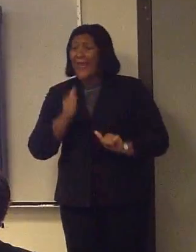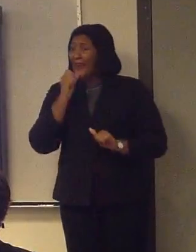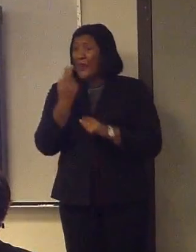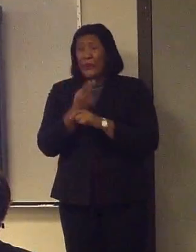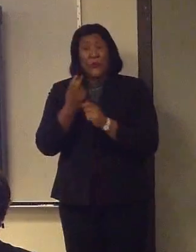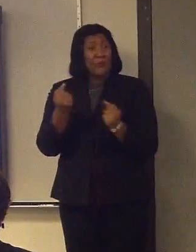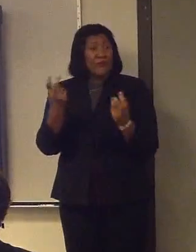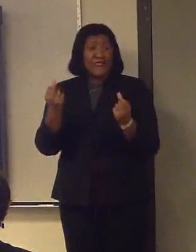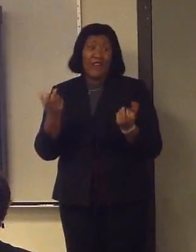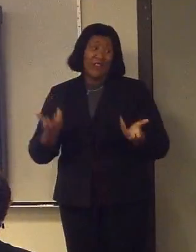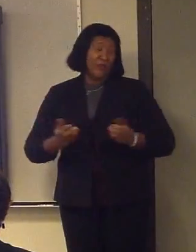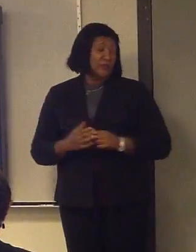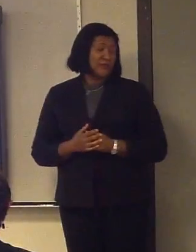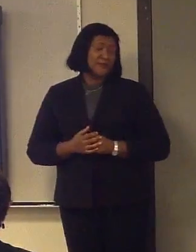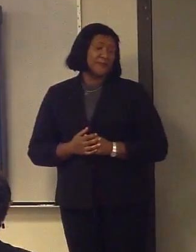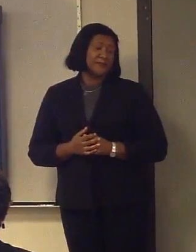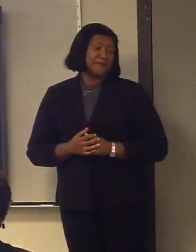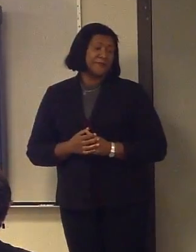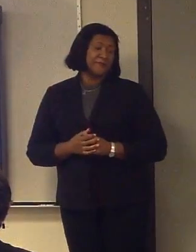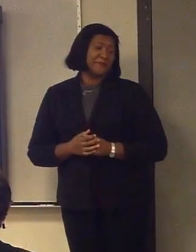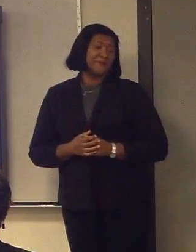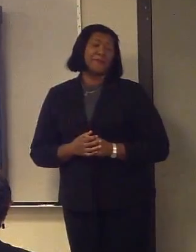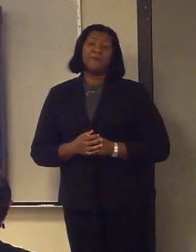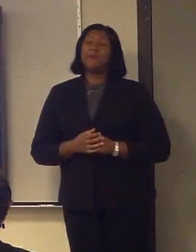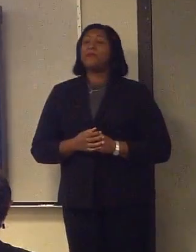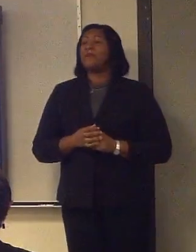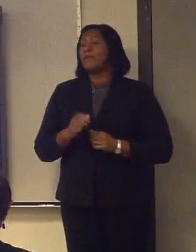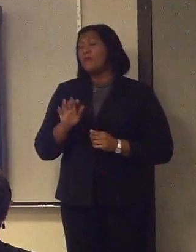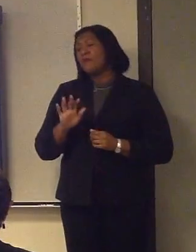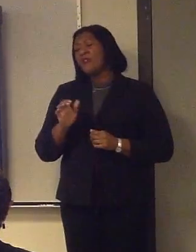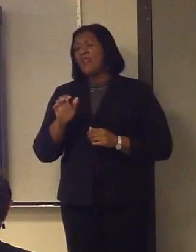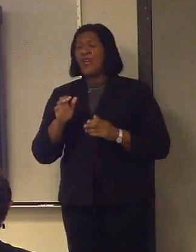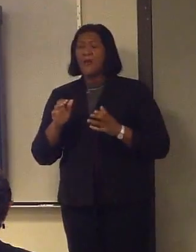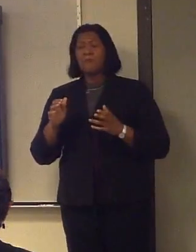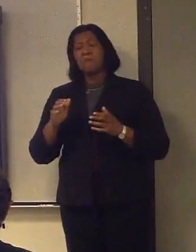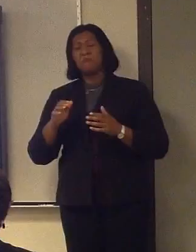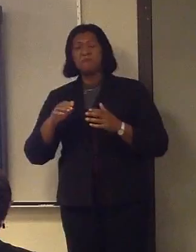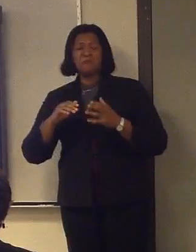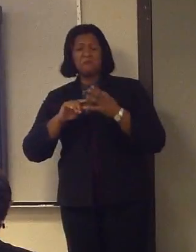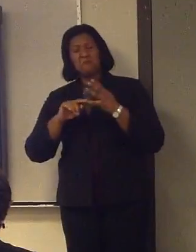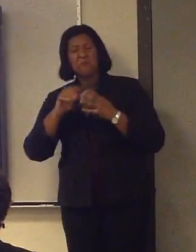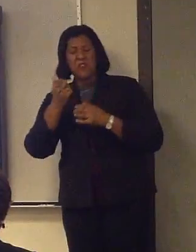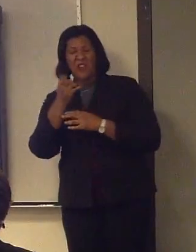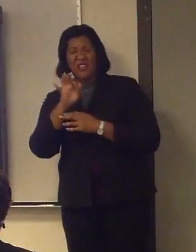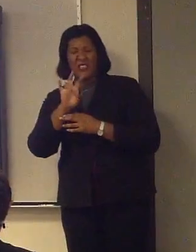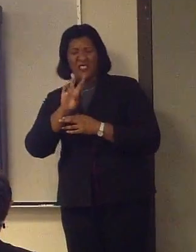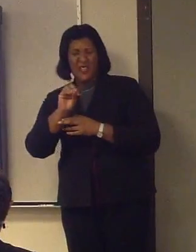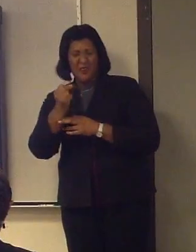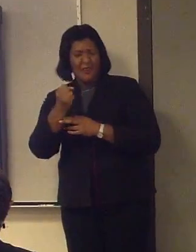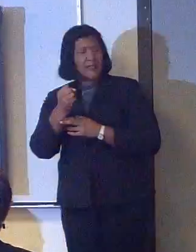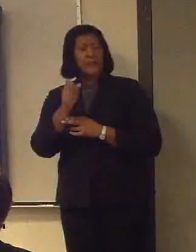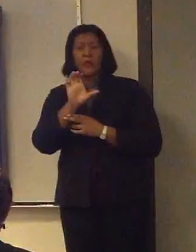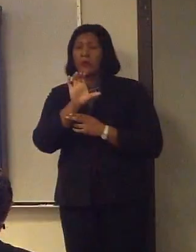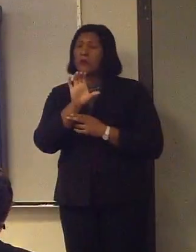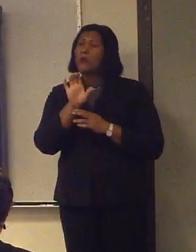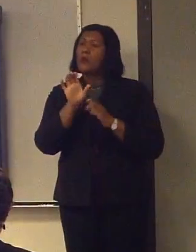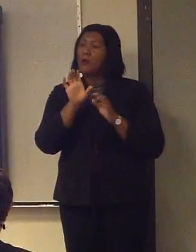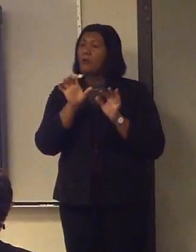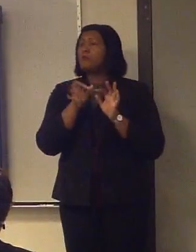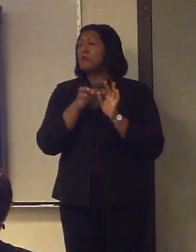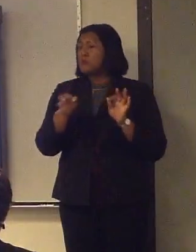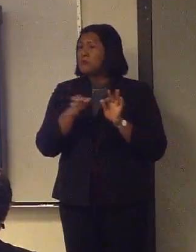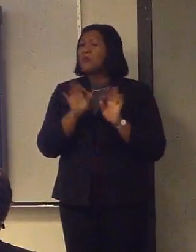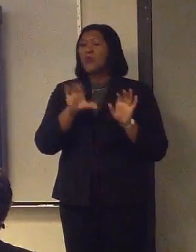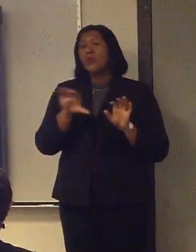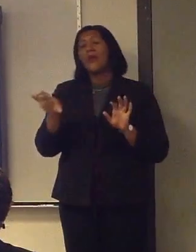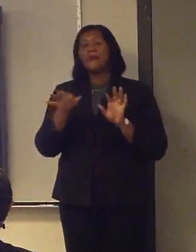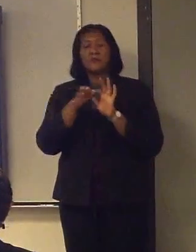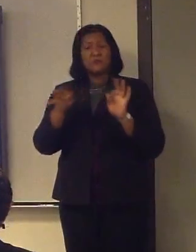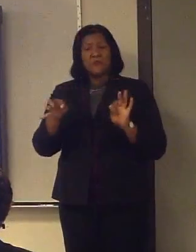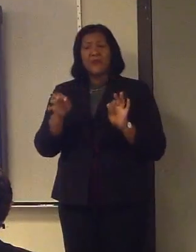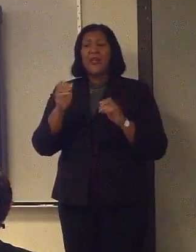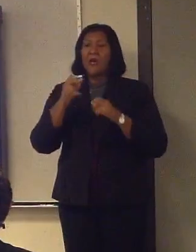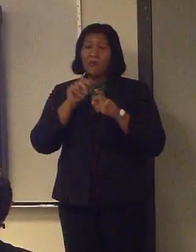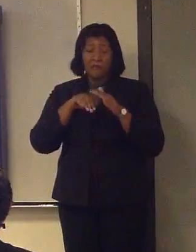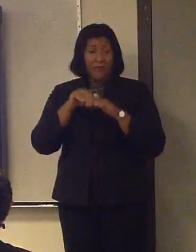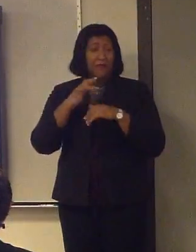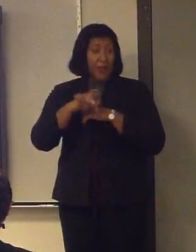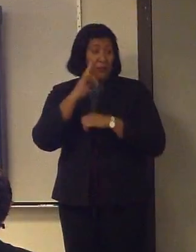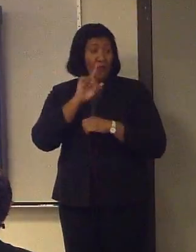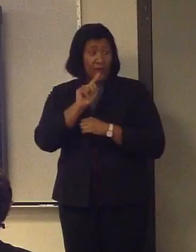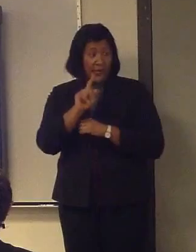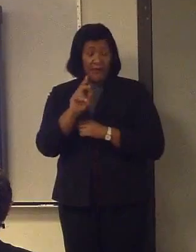language. By the late 1970s, closed captioning decoders became available for TVs. In 1993,